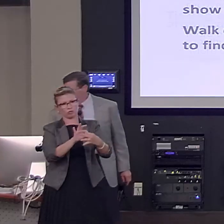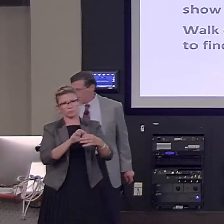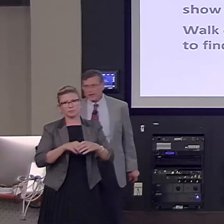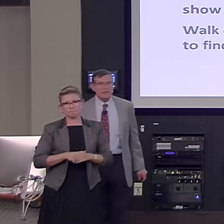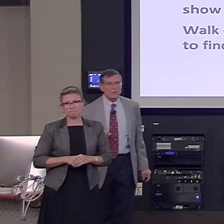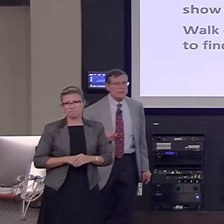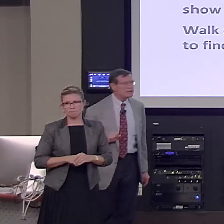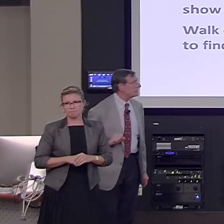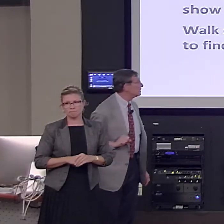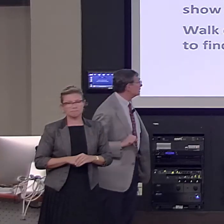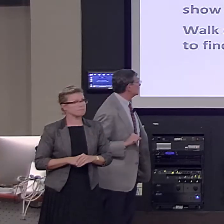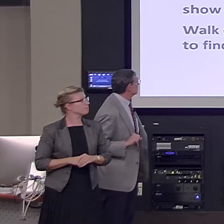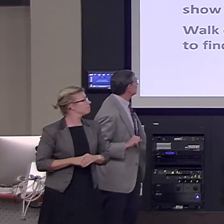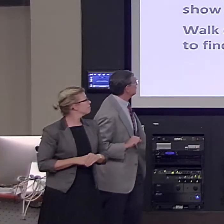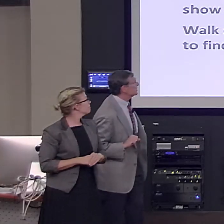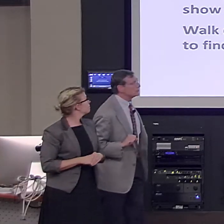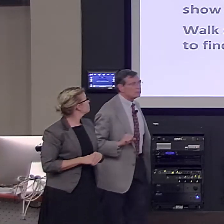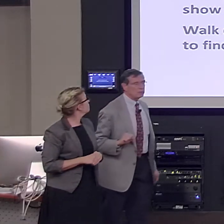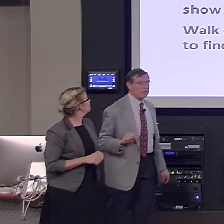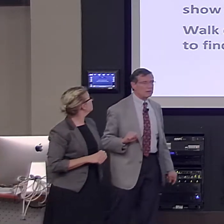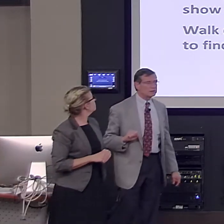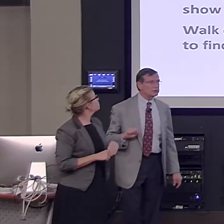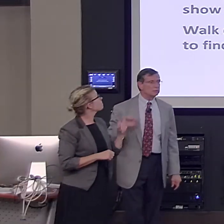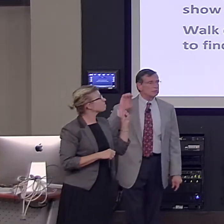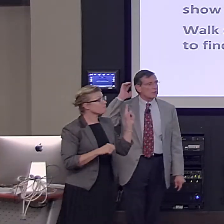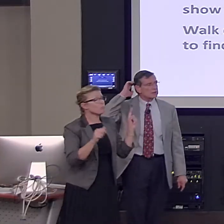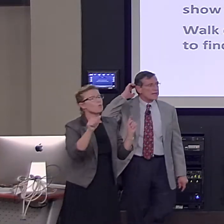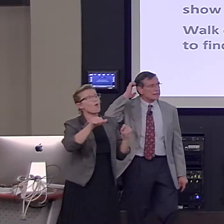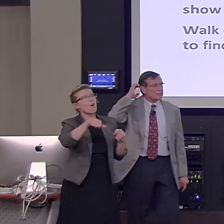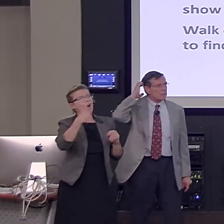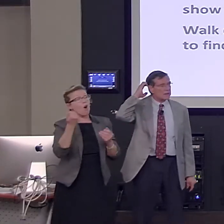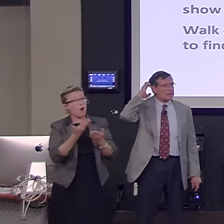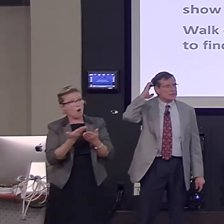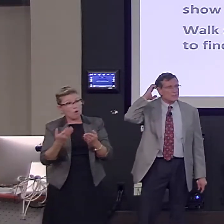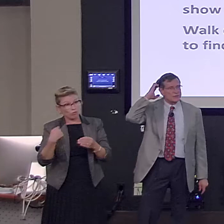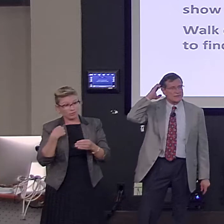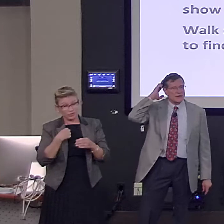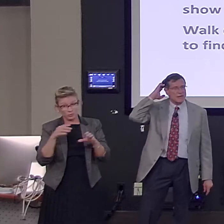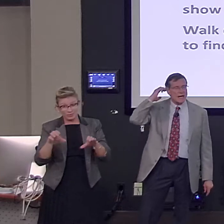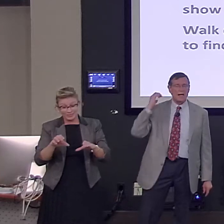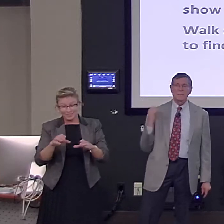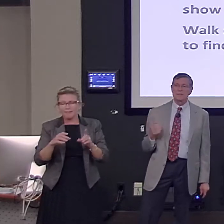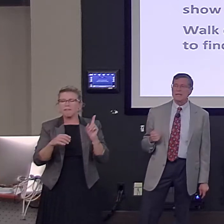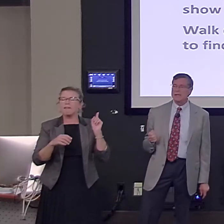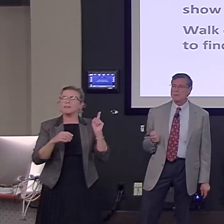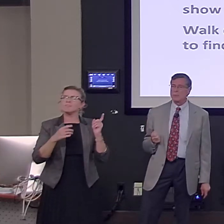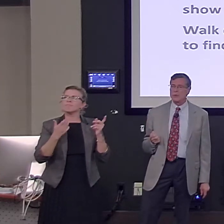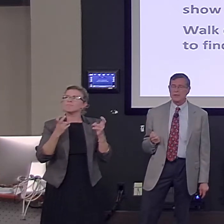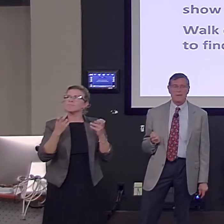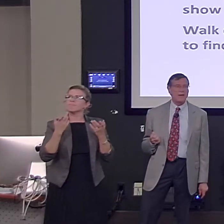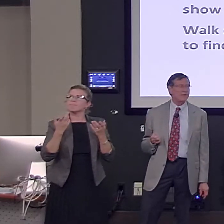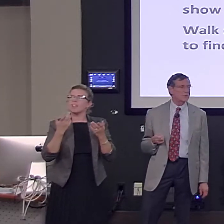The other thing that we did is we also looked at what is, was a very commonly reported behavior.